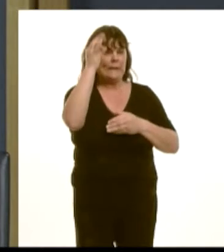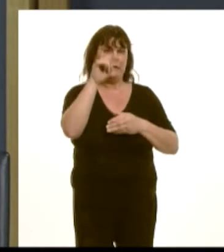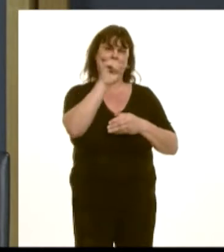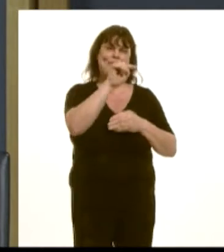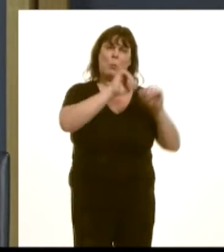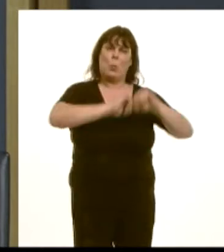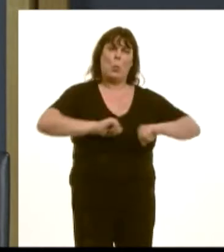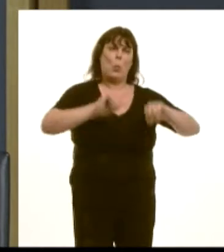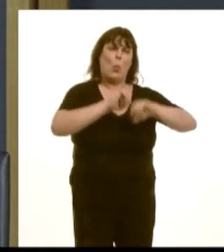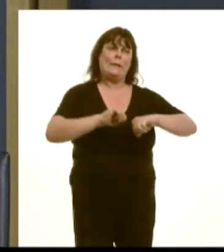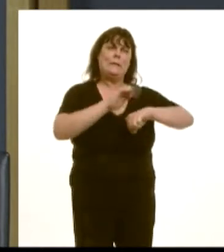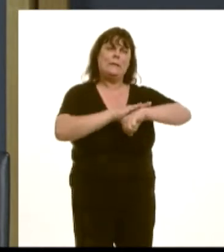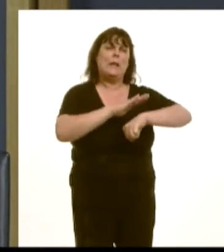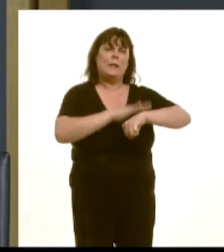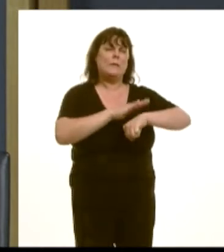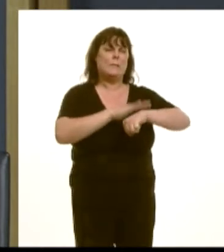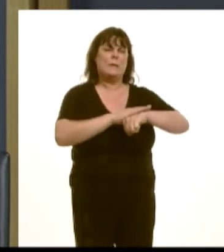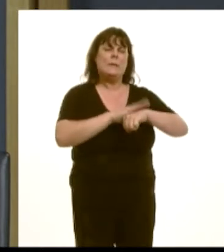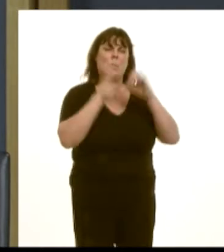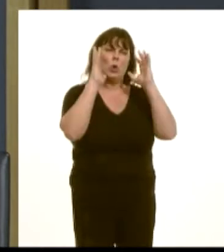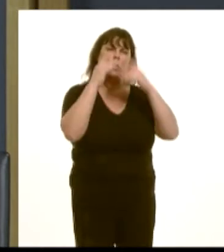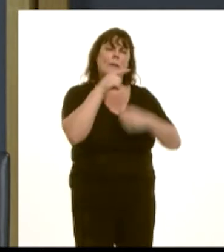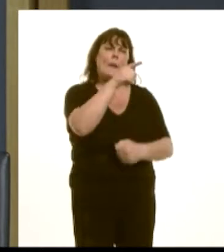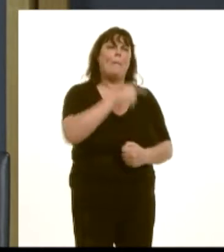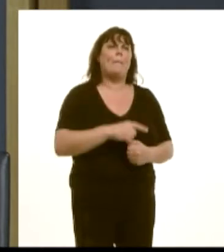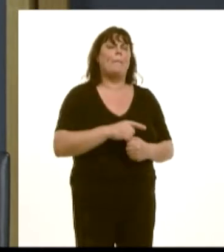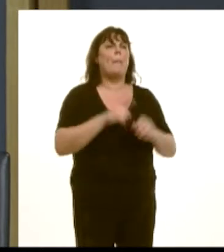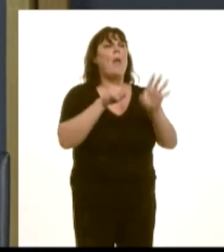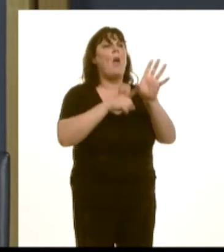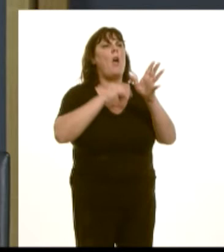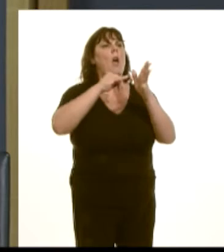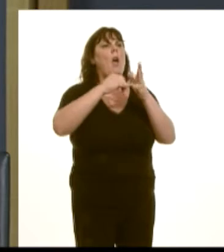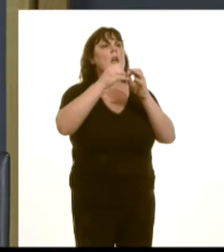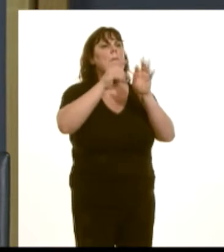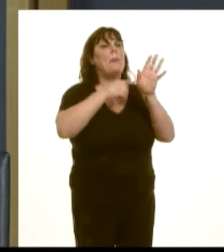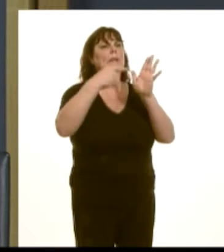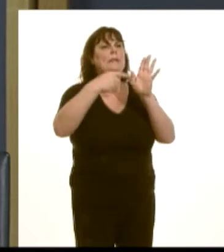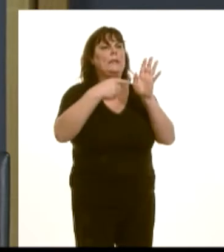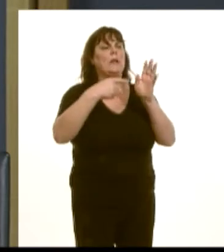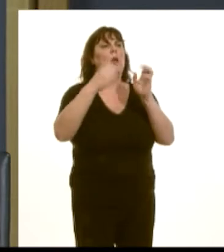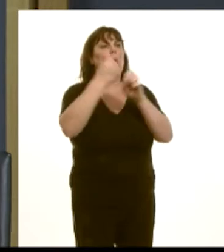were a cause of concern for him. In Ysbyty Gwynedd at present the waiting time following